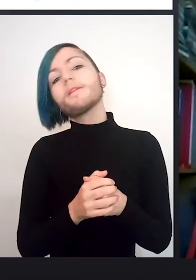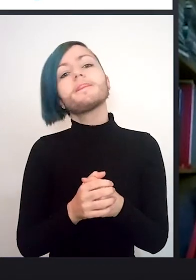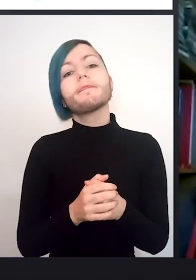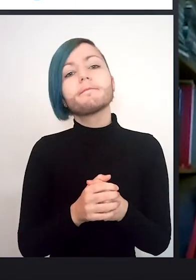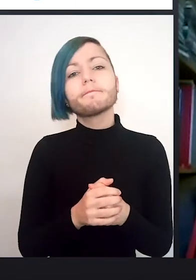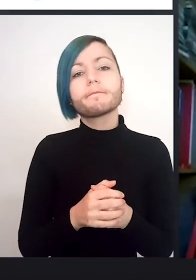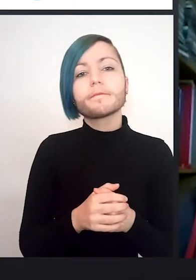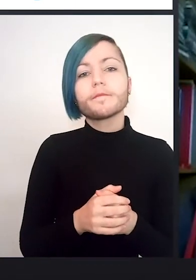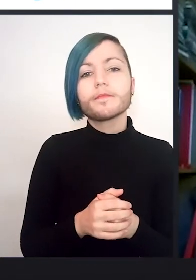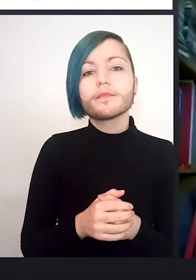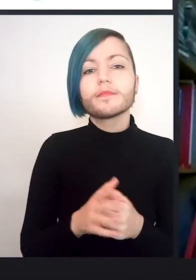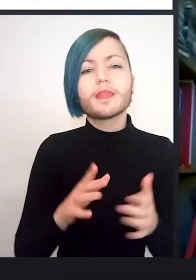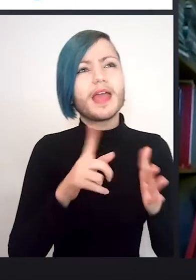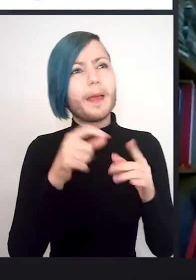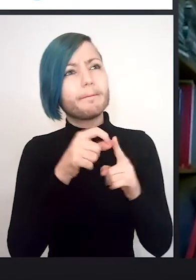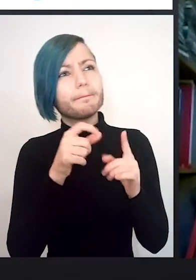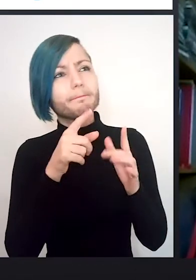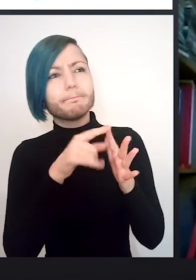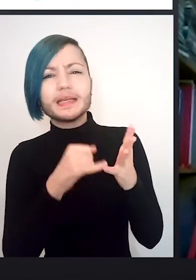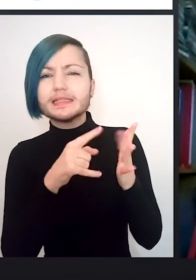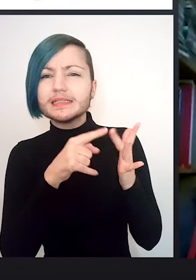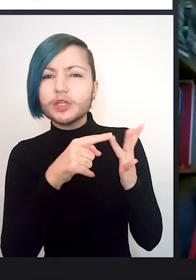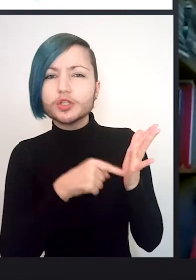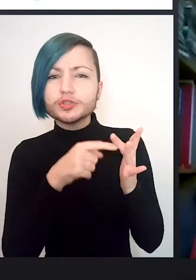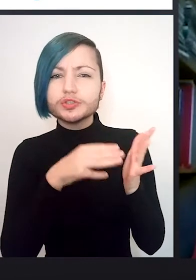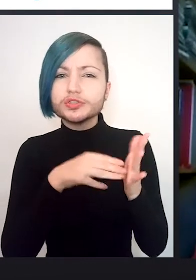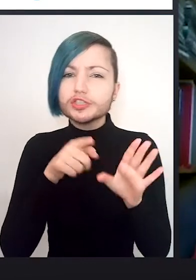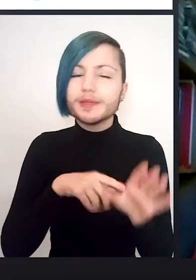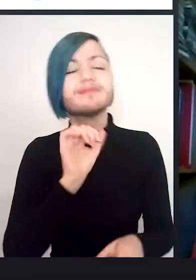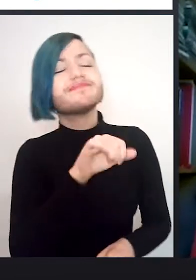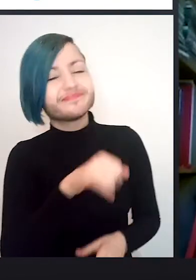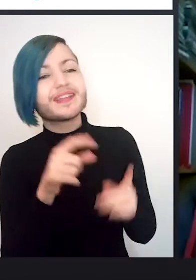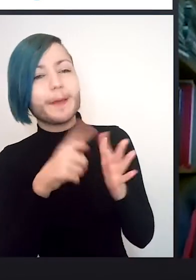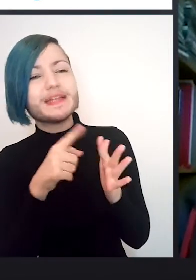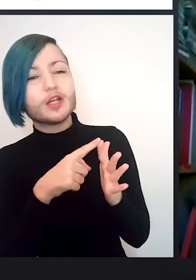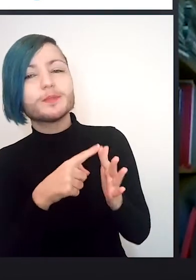Just to widen it up a little? Episiotomy.